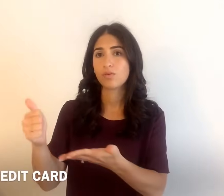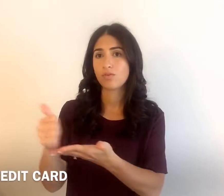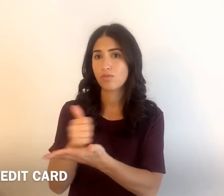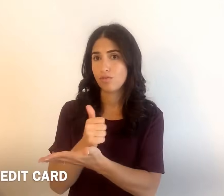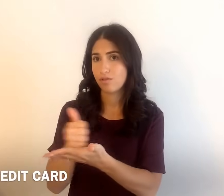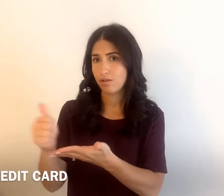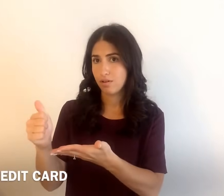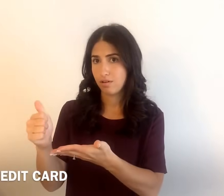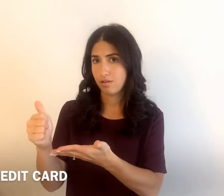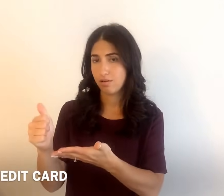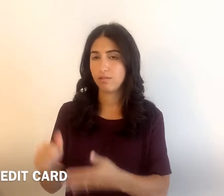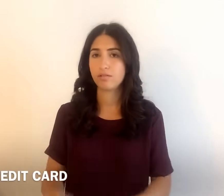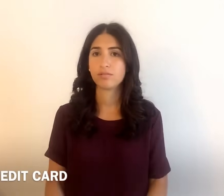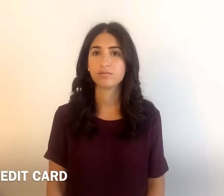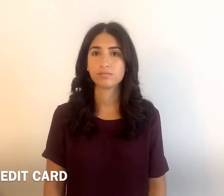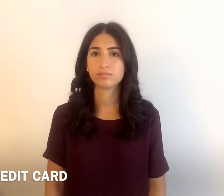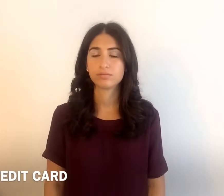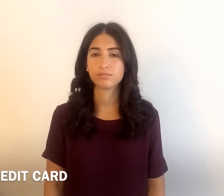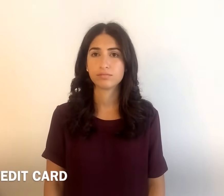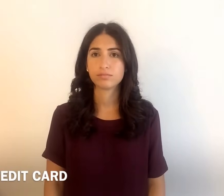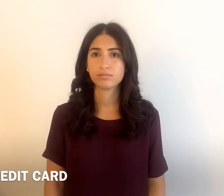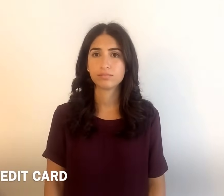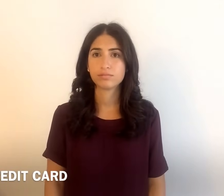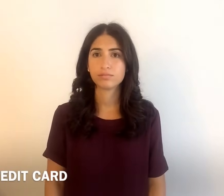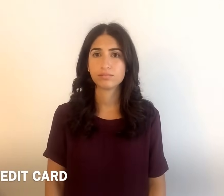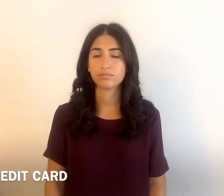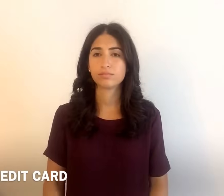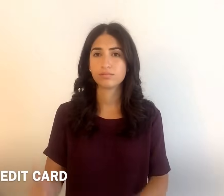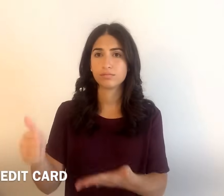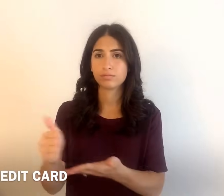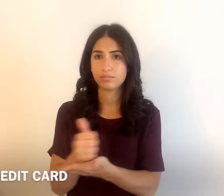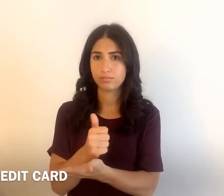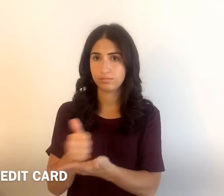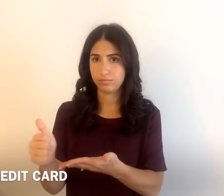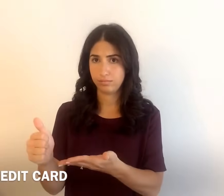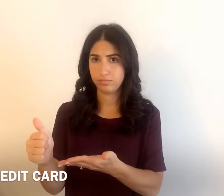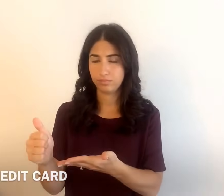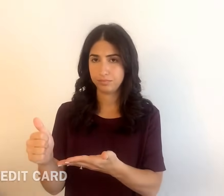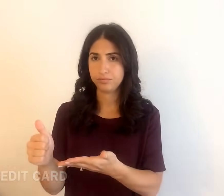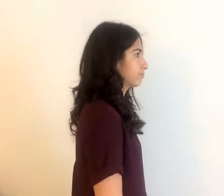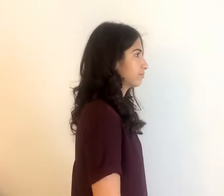credit card or credit